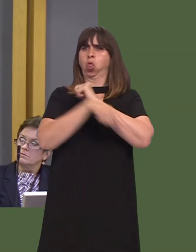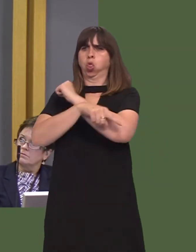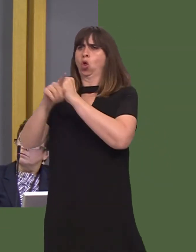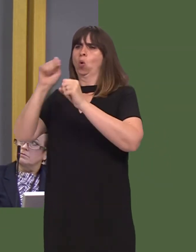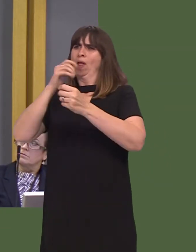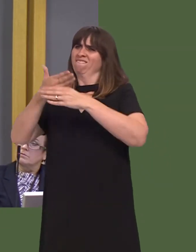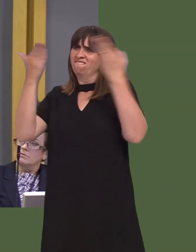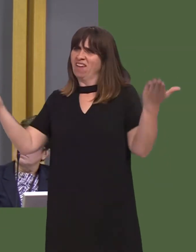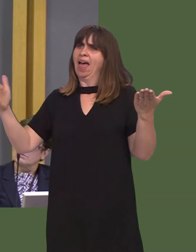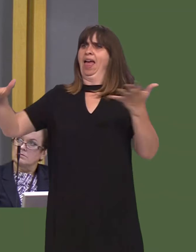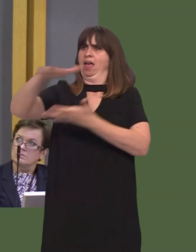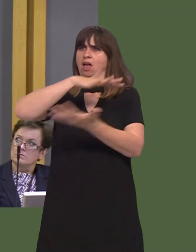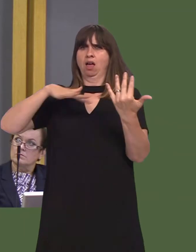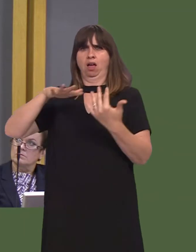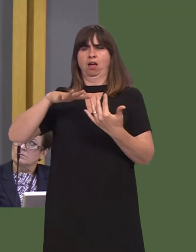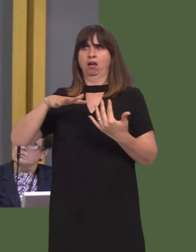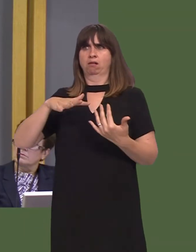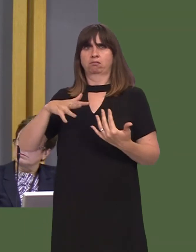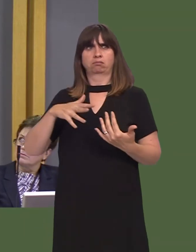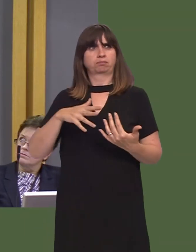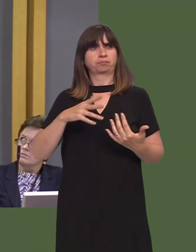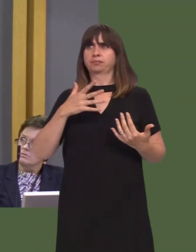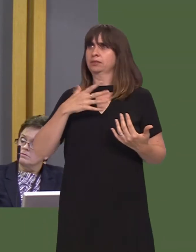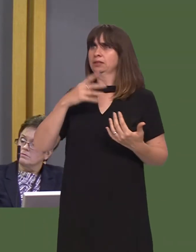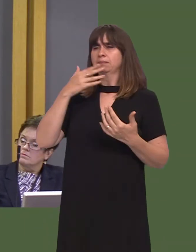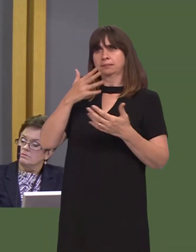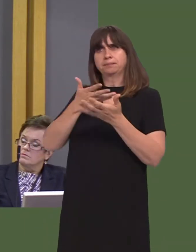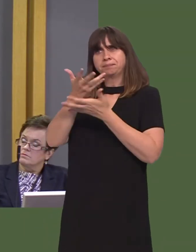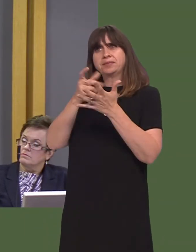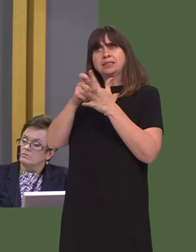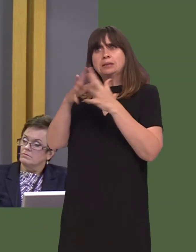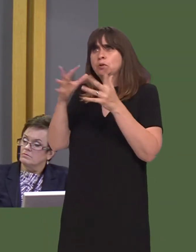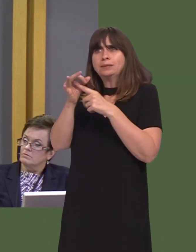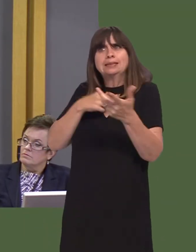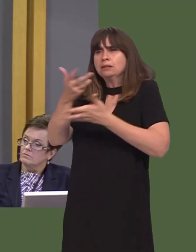to help to relocate the offices to assist the Department for Work and Pensions, there